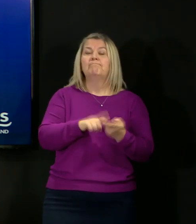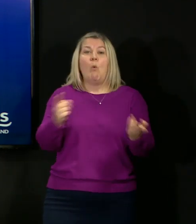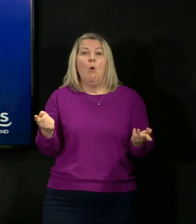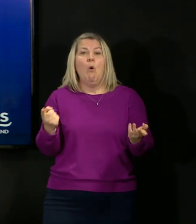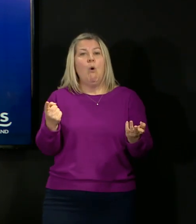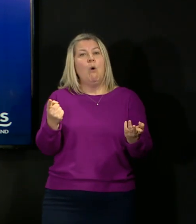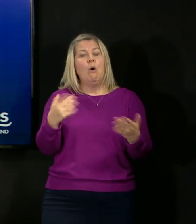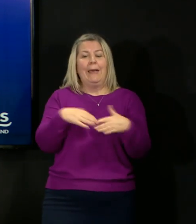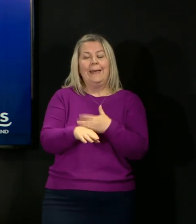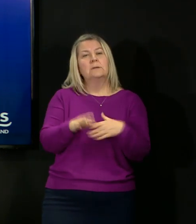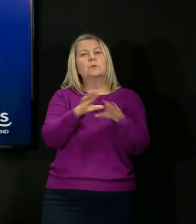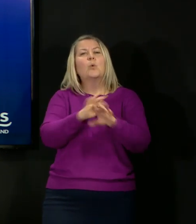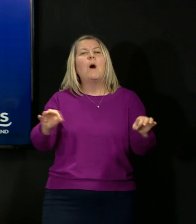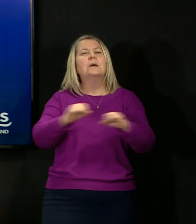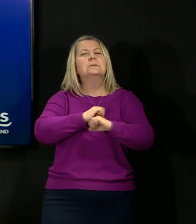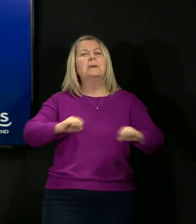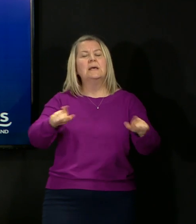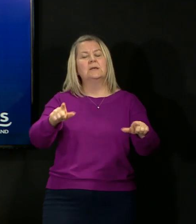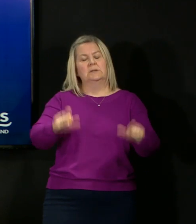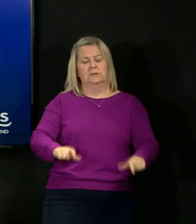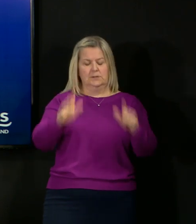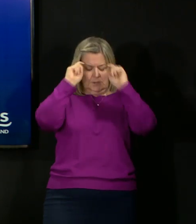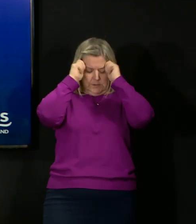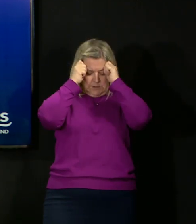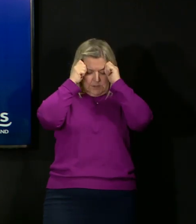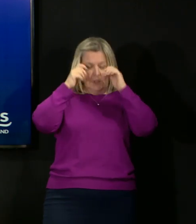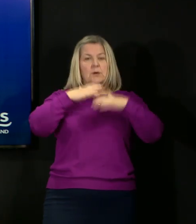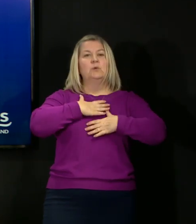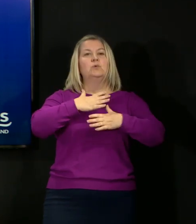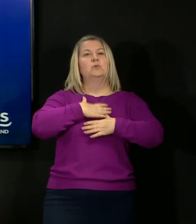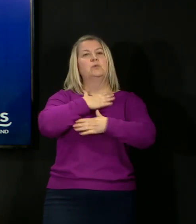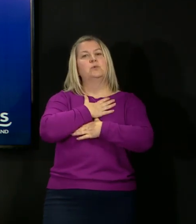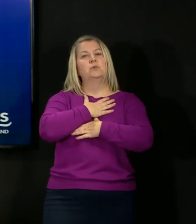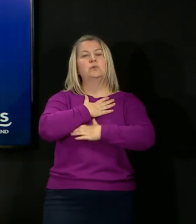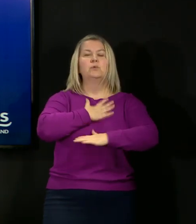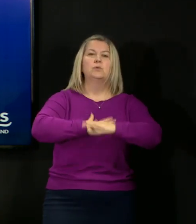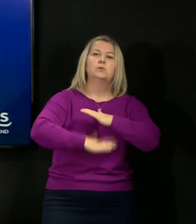go and simply draw breath. Now adding to that, this morning we've launched a new